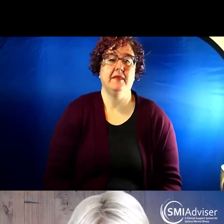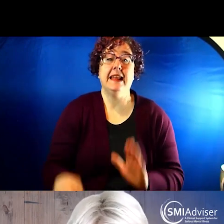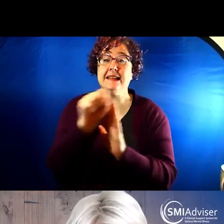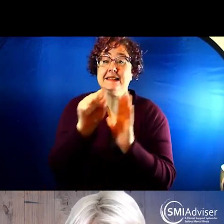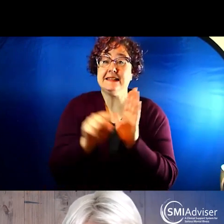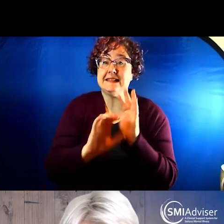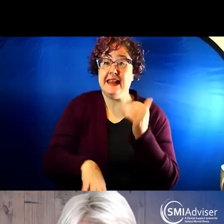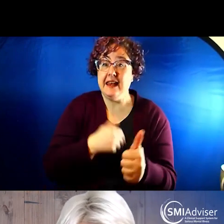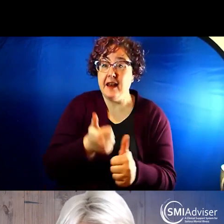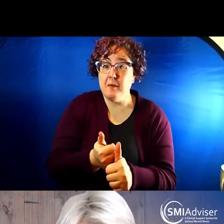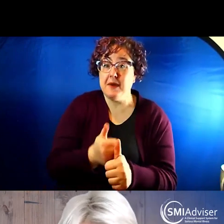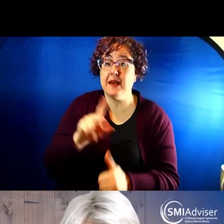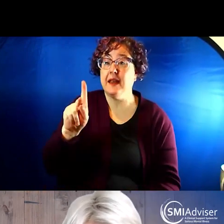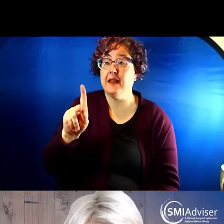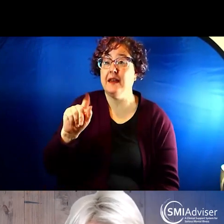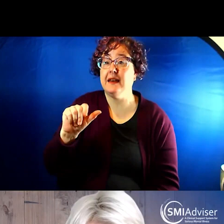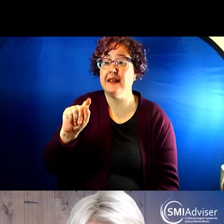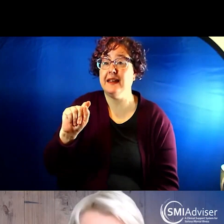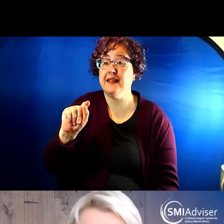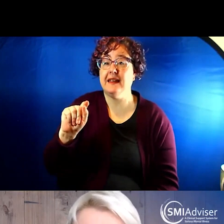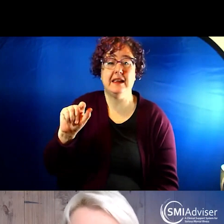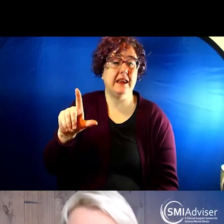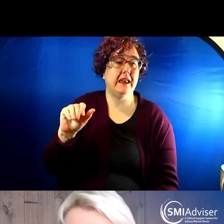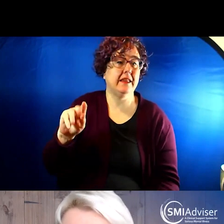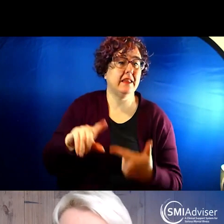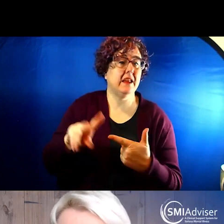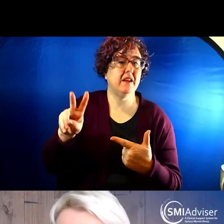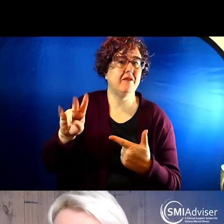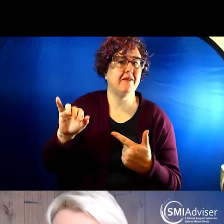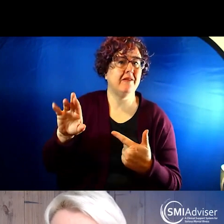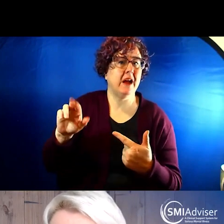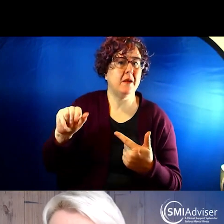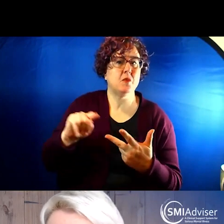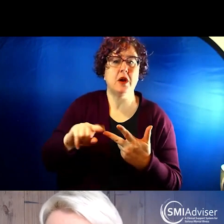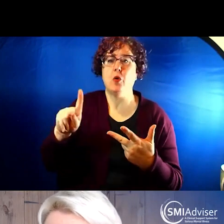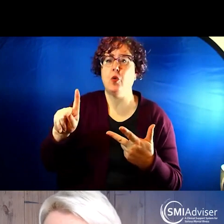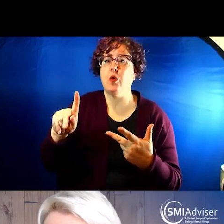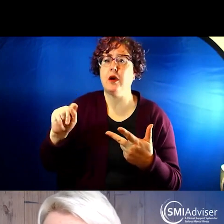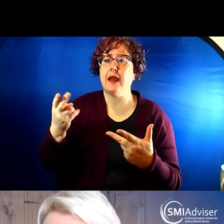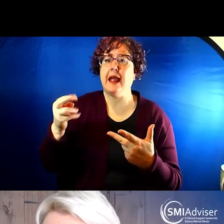CAITLIN FROM VIBRANT OR KATHERINE FROM ARE NAMI?